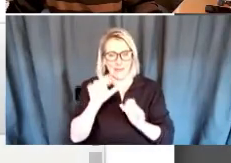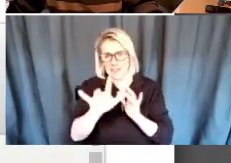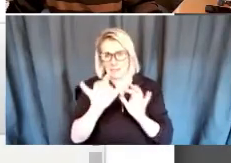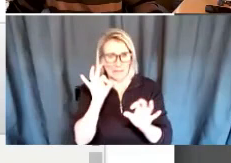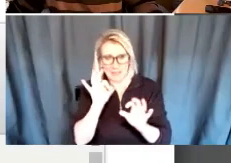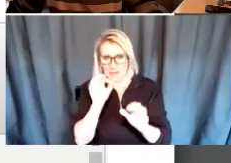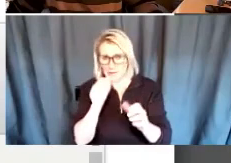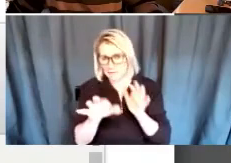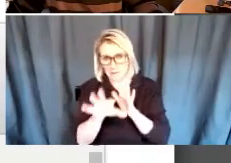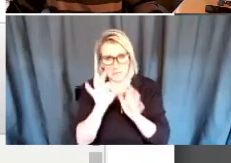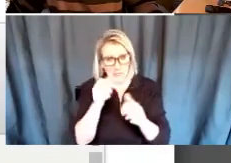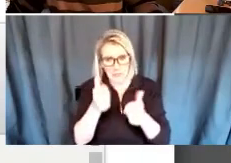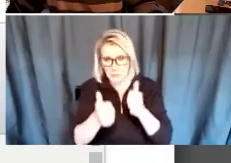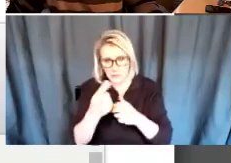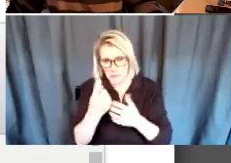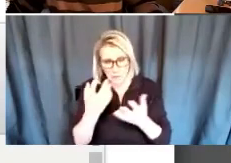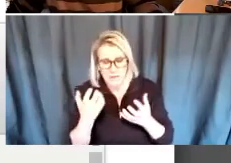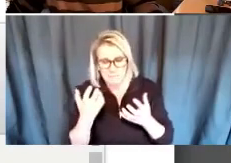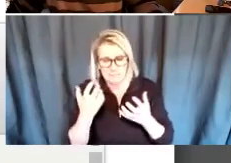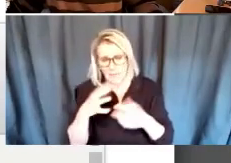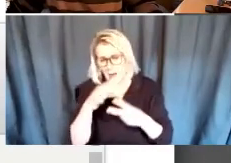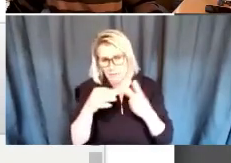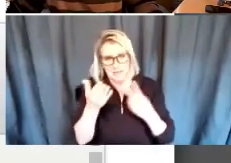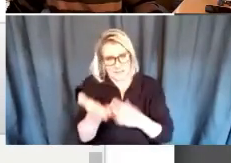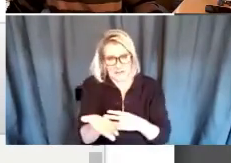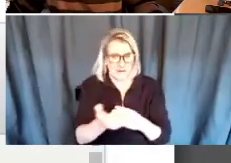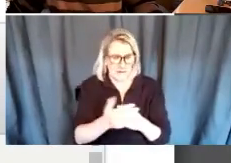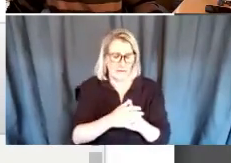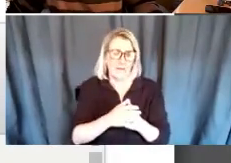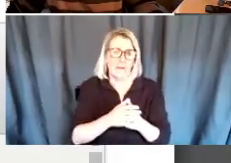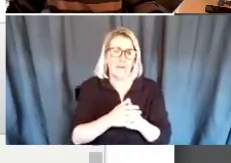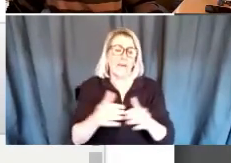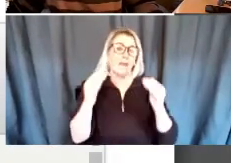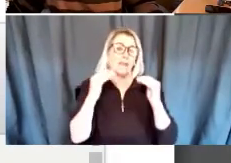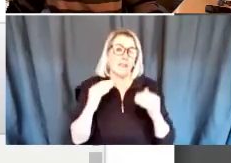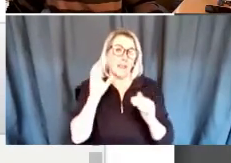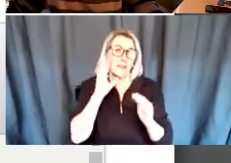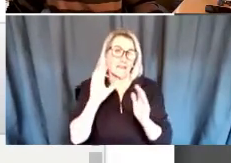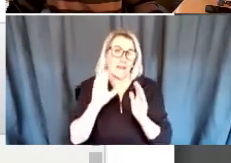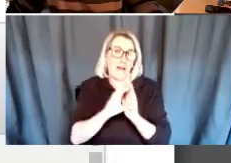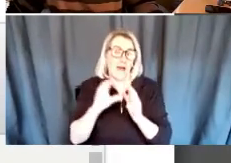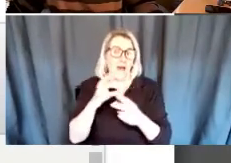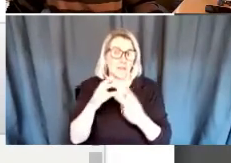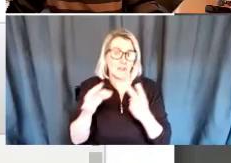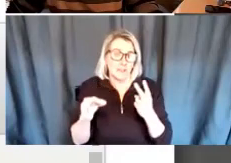option is there. 14:49:07 the next option is if you want to